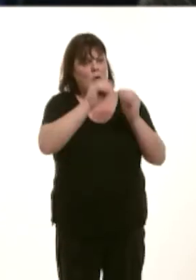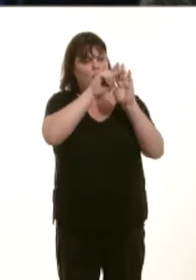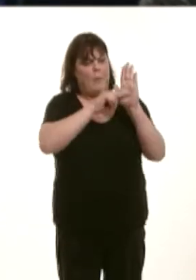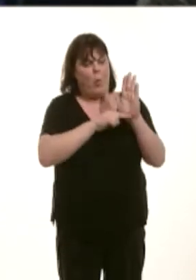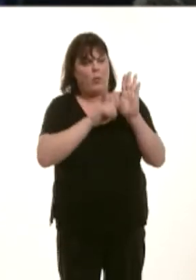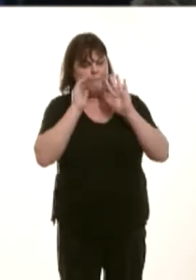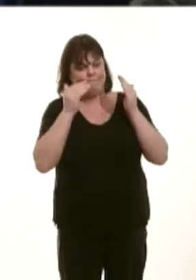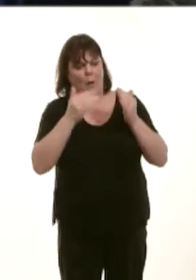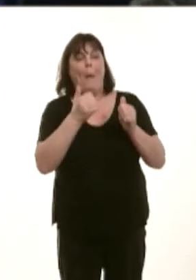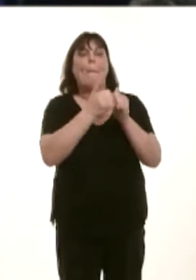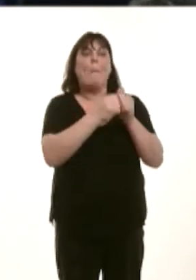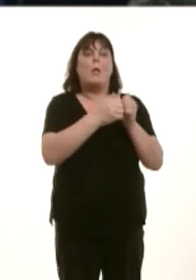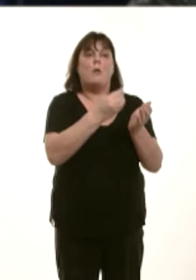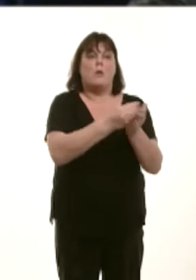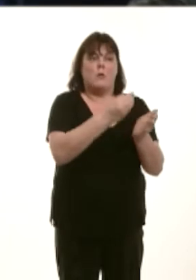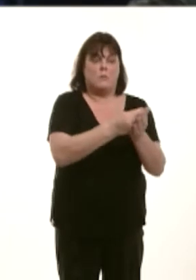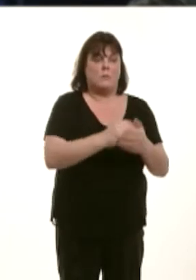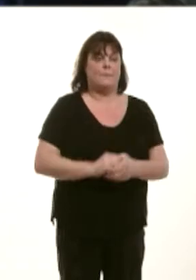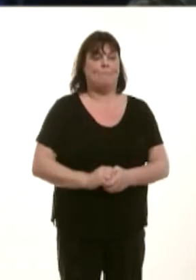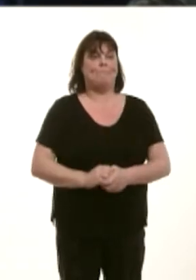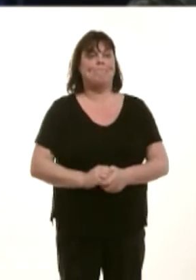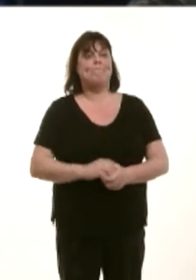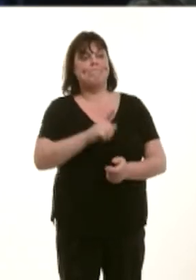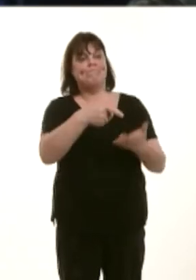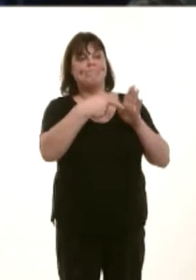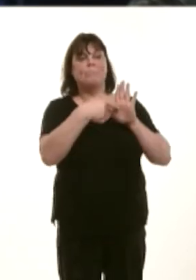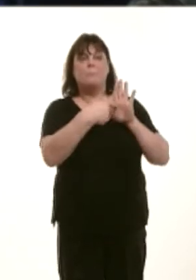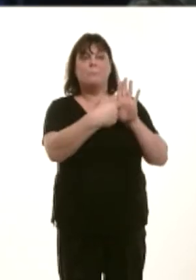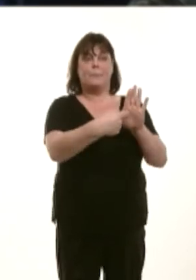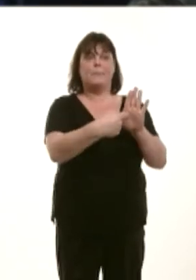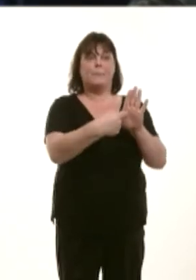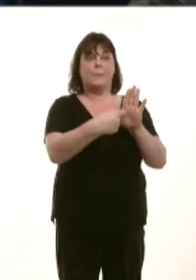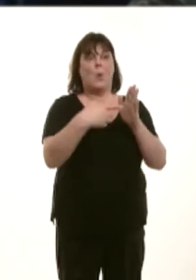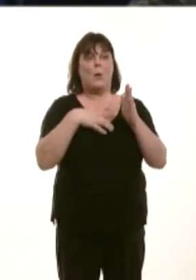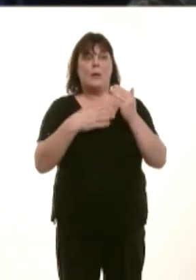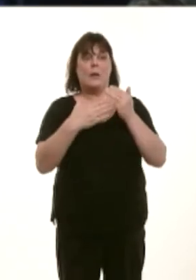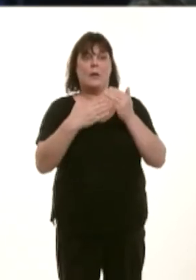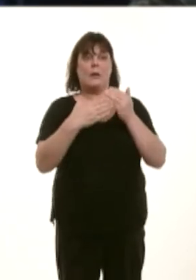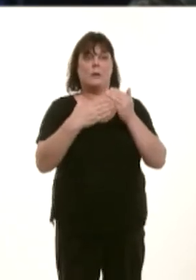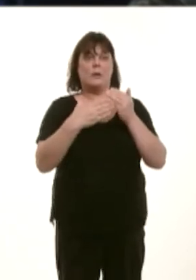Among their recommendations is a call for more powers for the Groceries Code Adjudicator